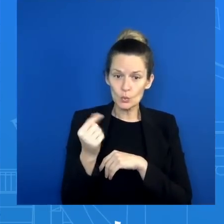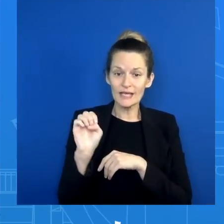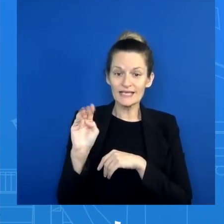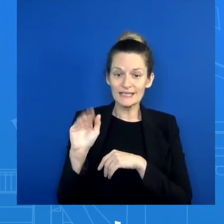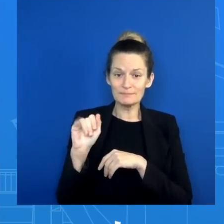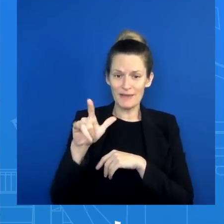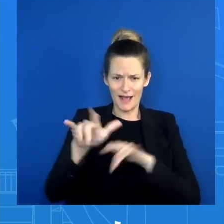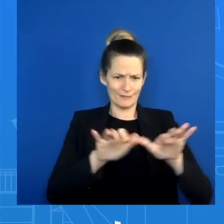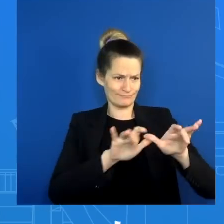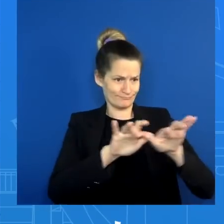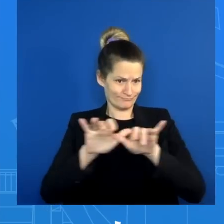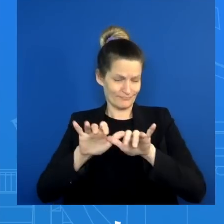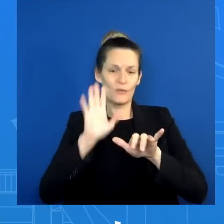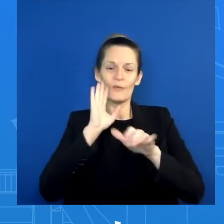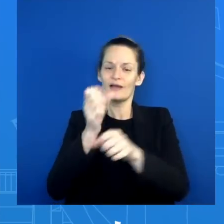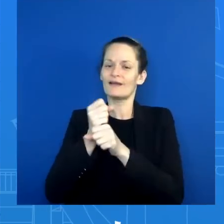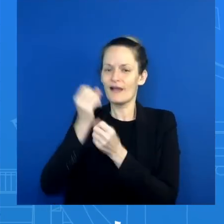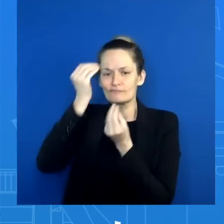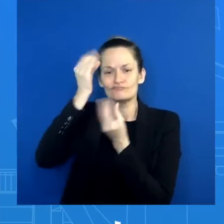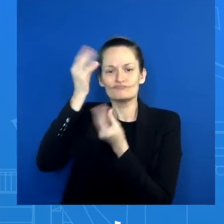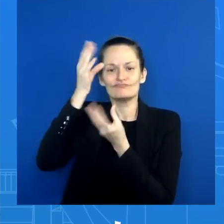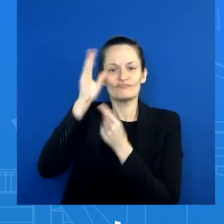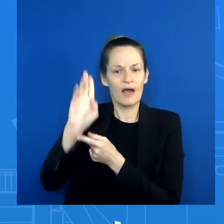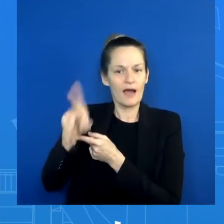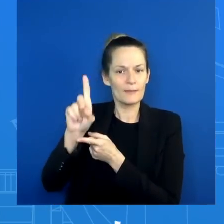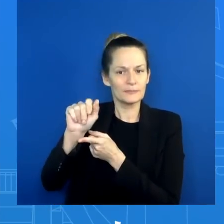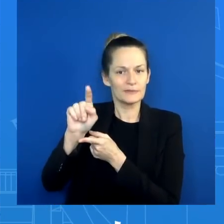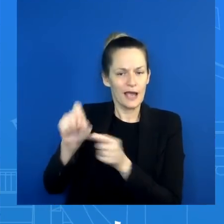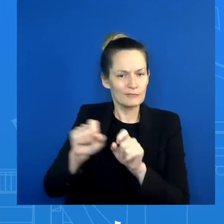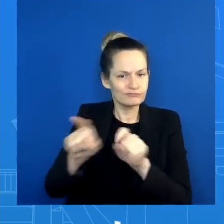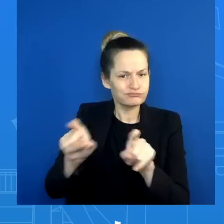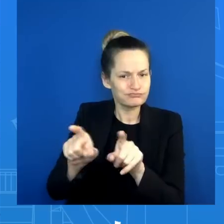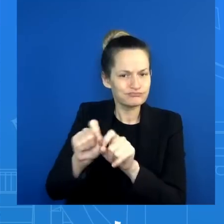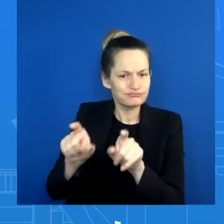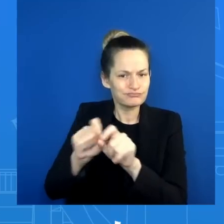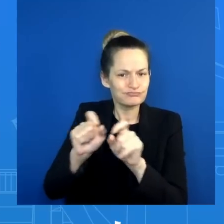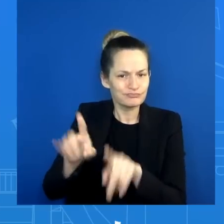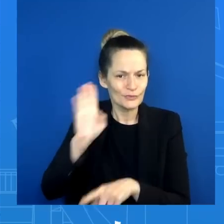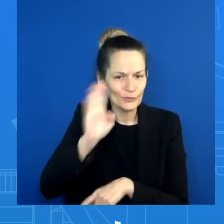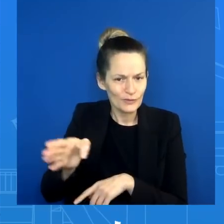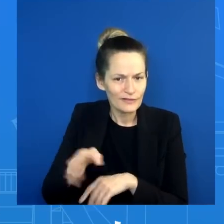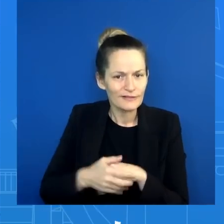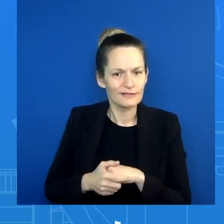or the Department of Education has their information. And so it would be automatic and some folks will have